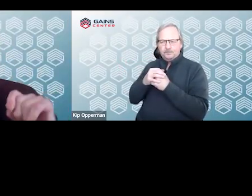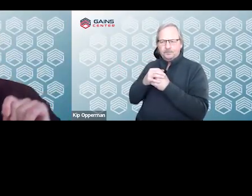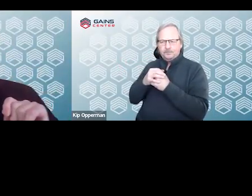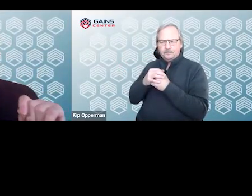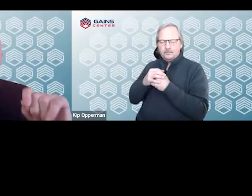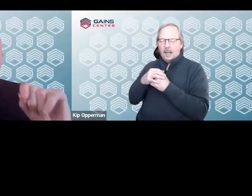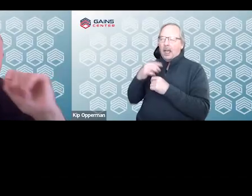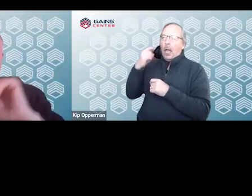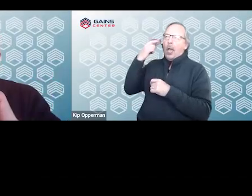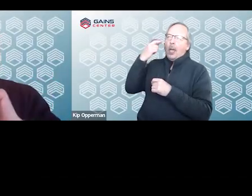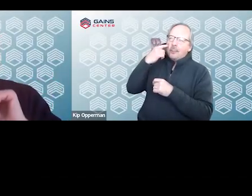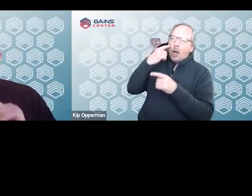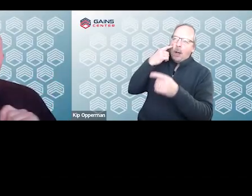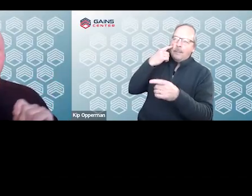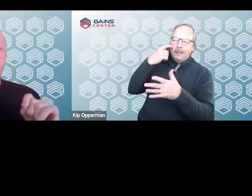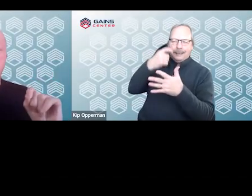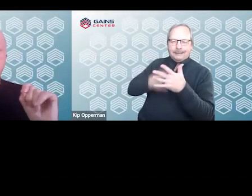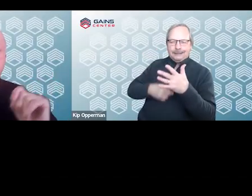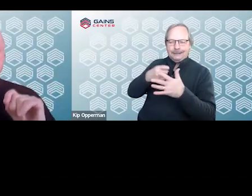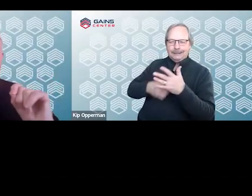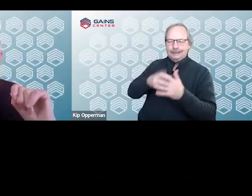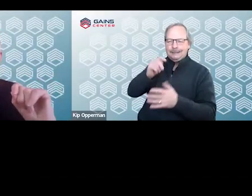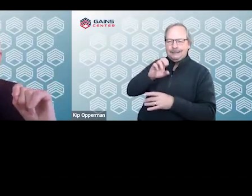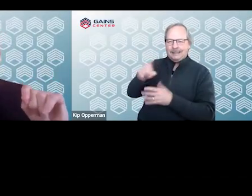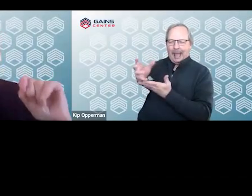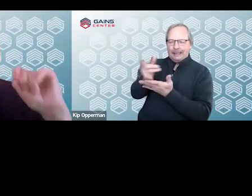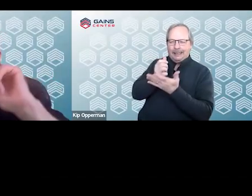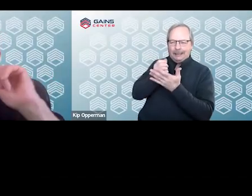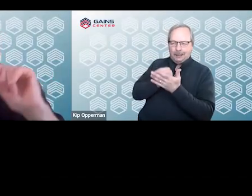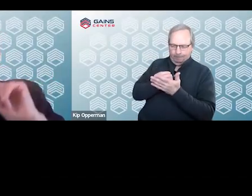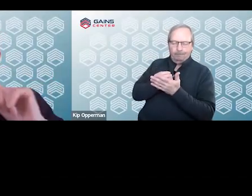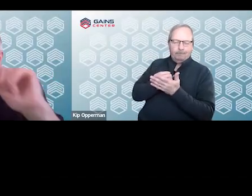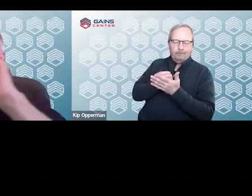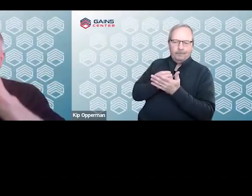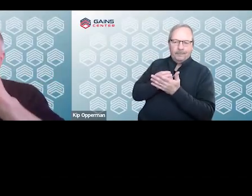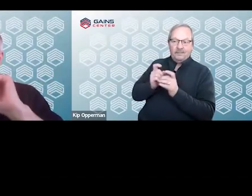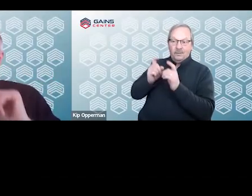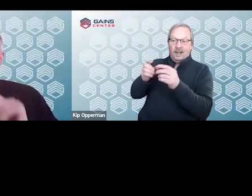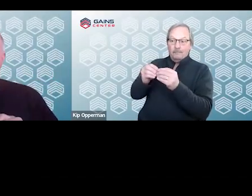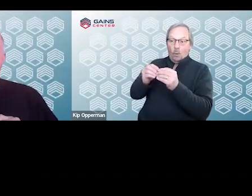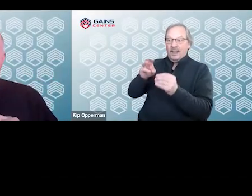that this might be taxable income, and if you gave more than $600 or more,